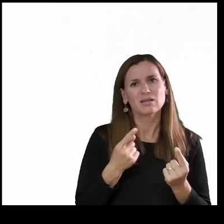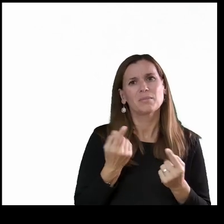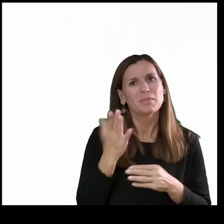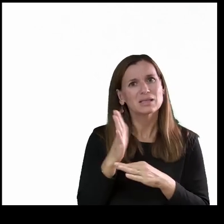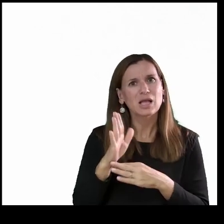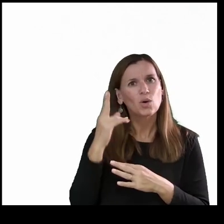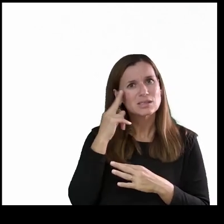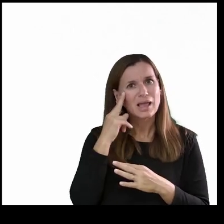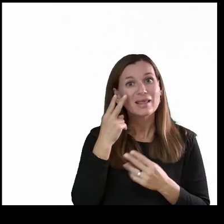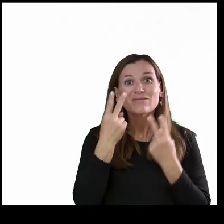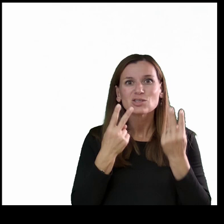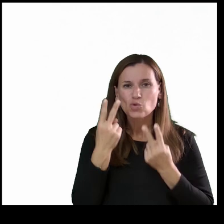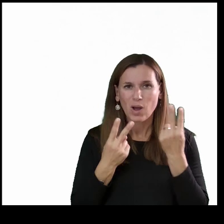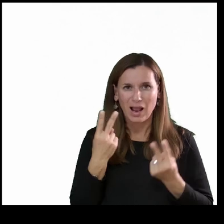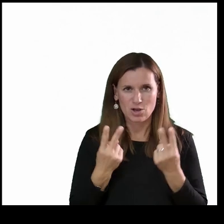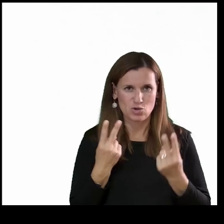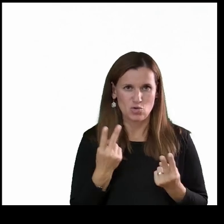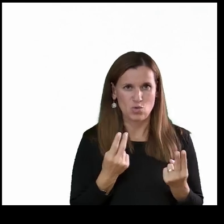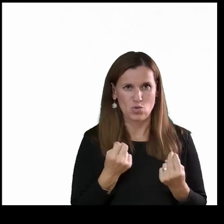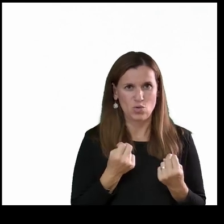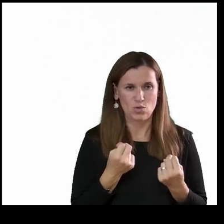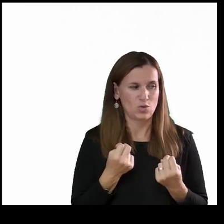Here you see another approach,